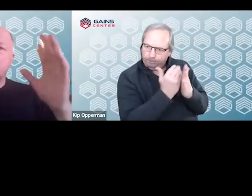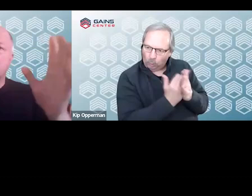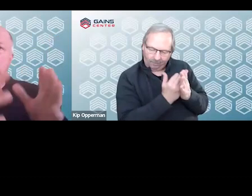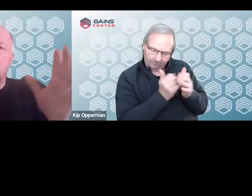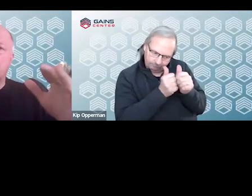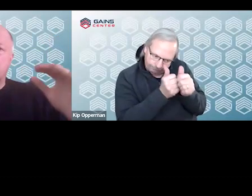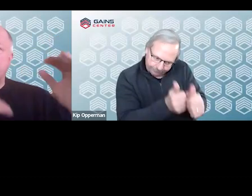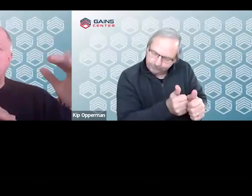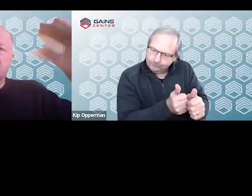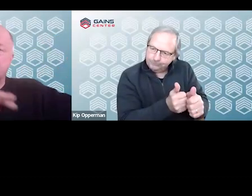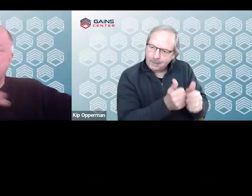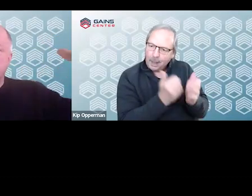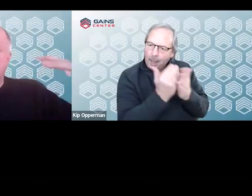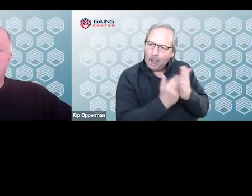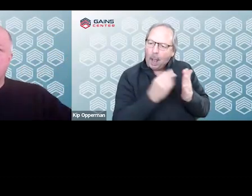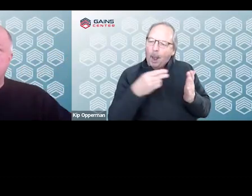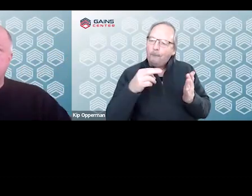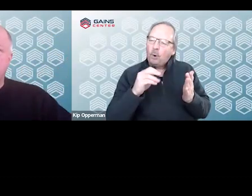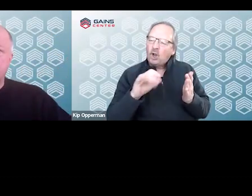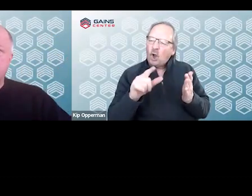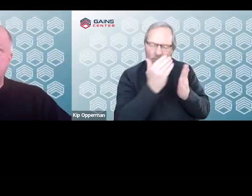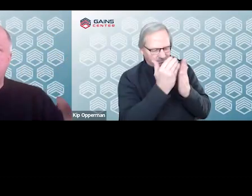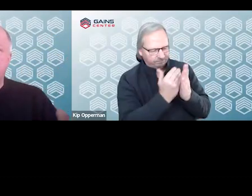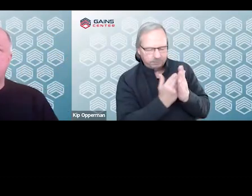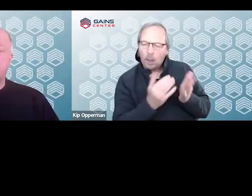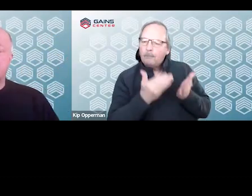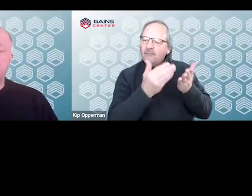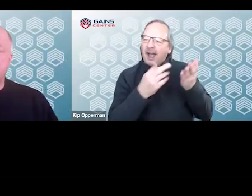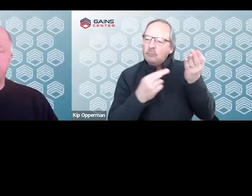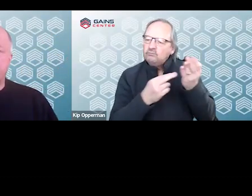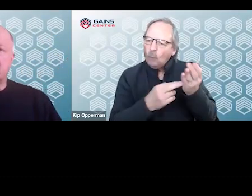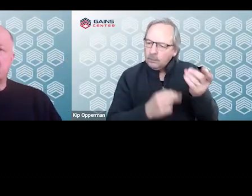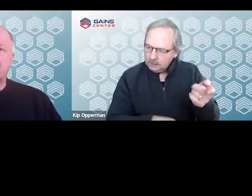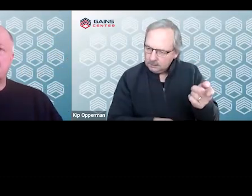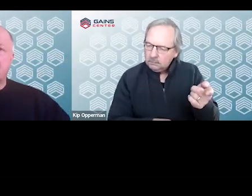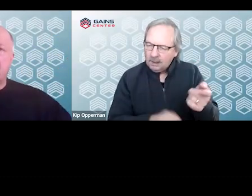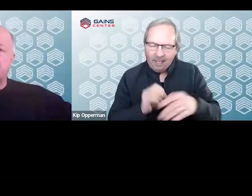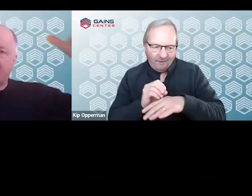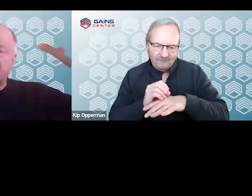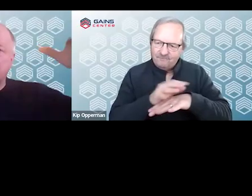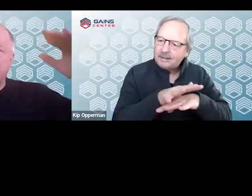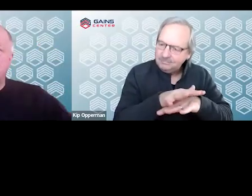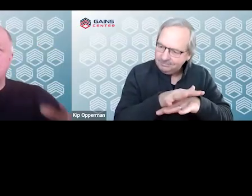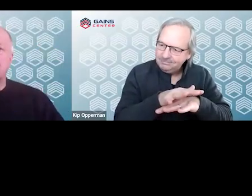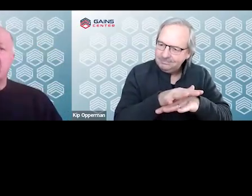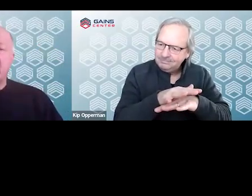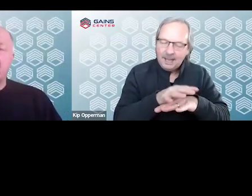the protocol provides reinforcement that it is effective at an effective level,